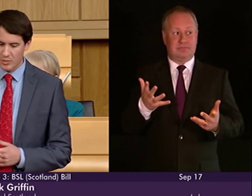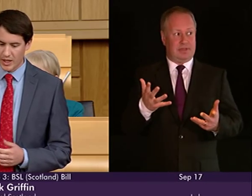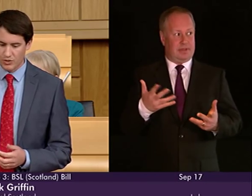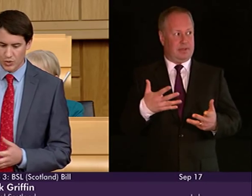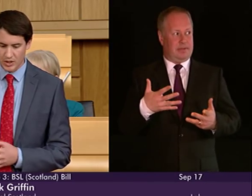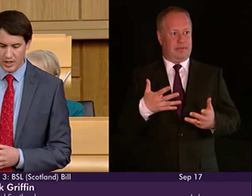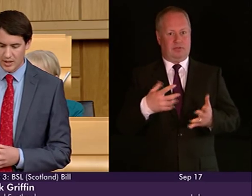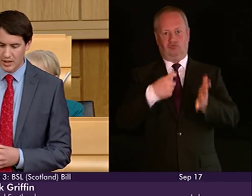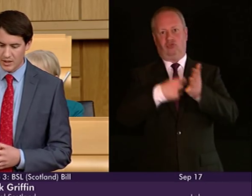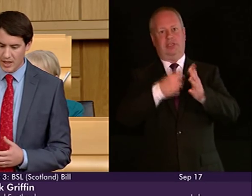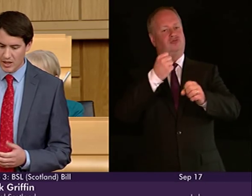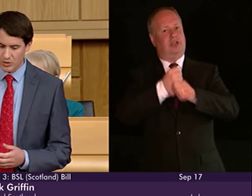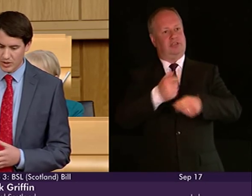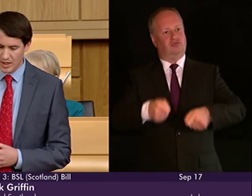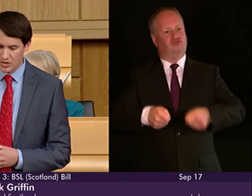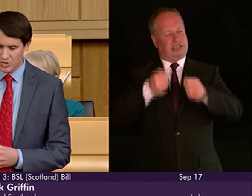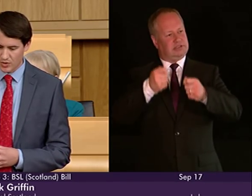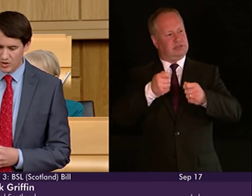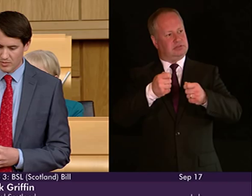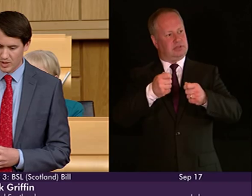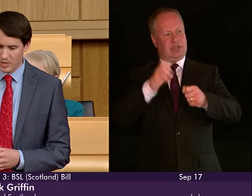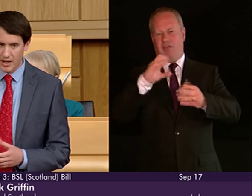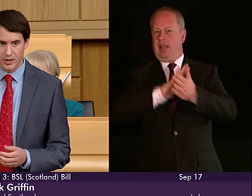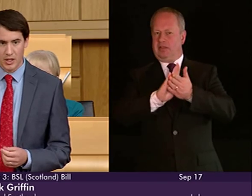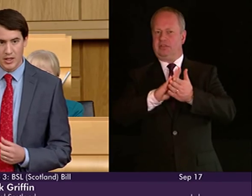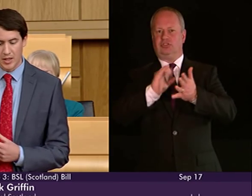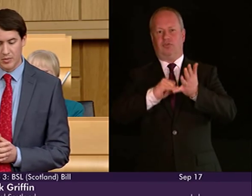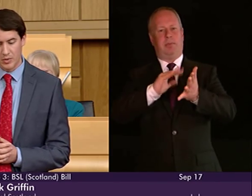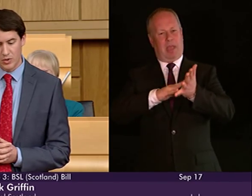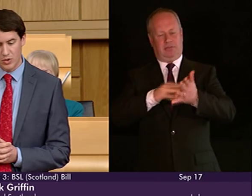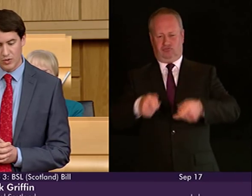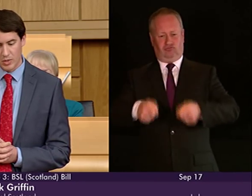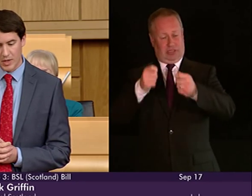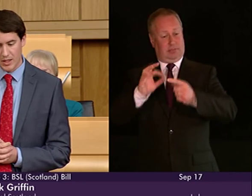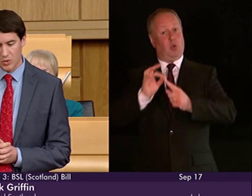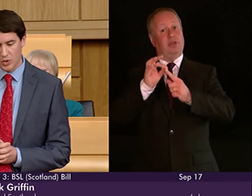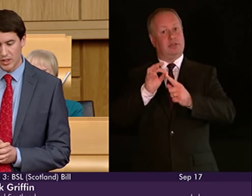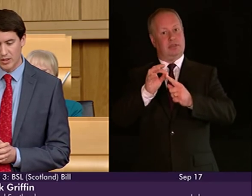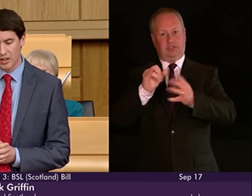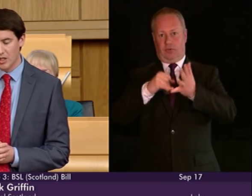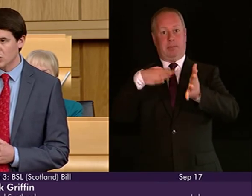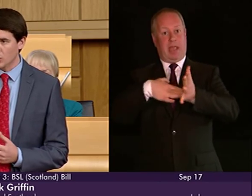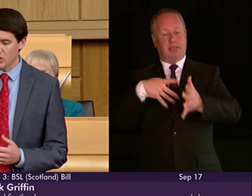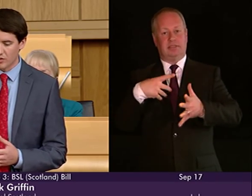repeatedly by Rhoda Grant, Cara Hilton and Siobhan McMahon. Siobhan McMahon quoted Scottish